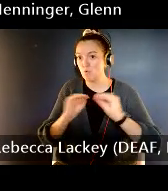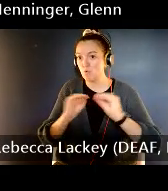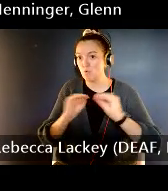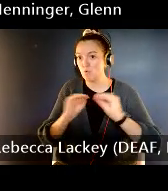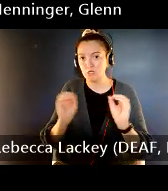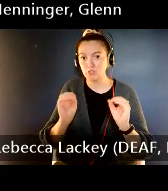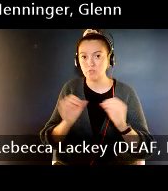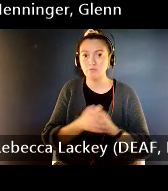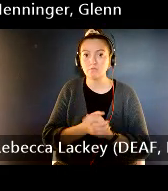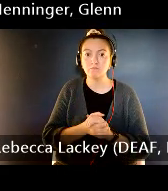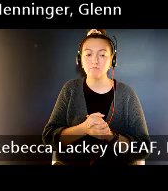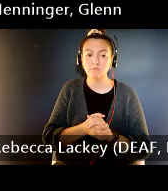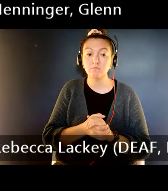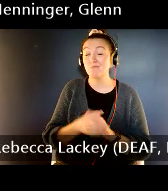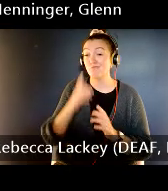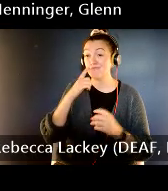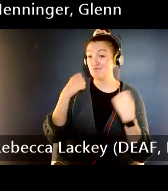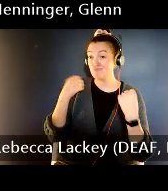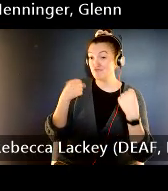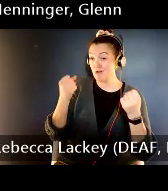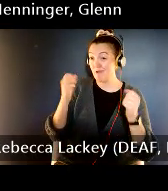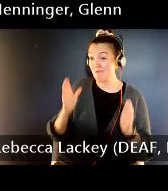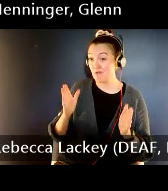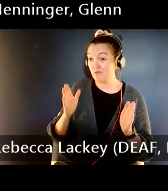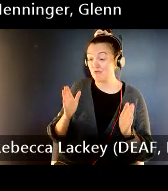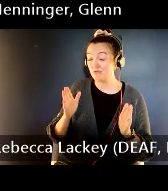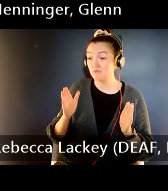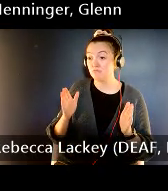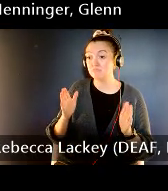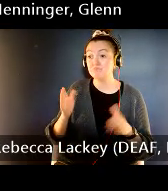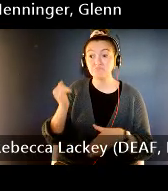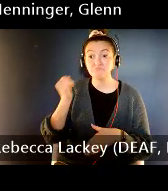And as far as drivers go, the if you take a speed hump at too great